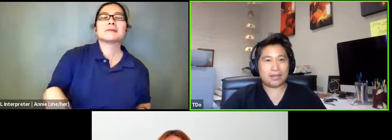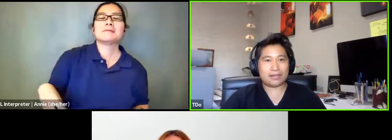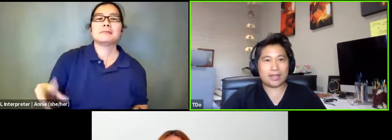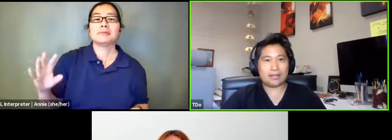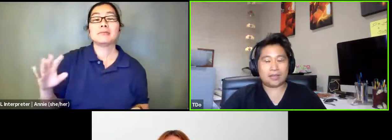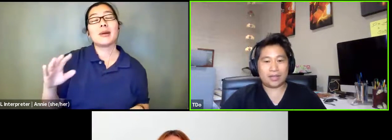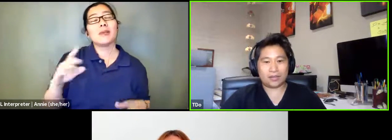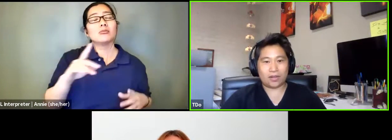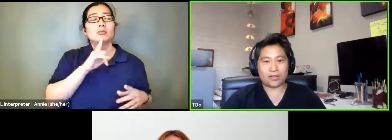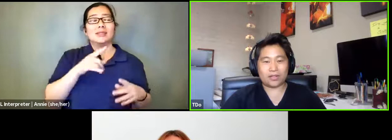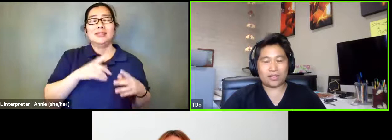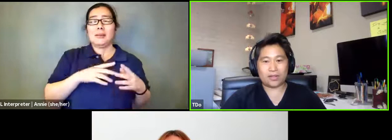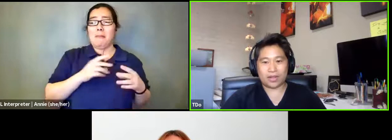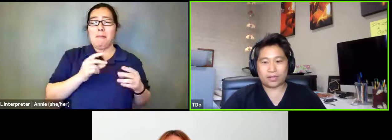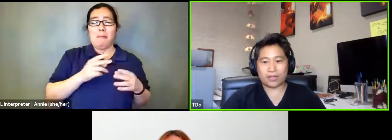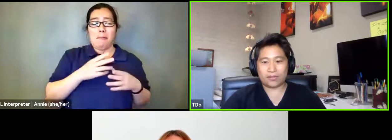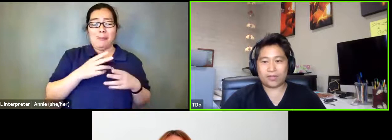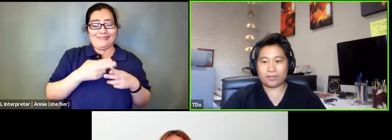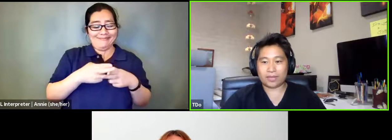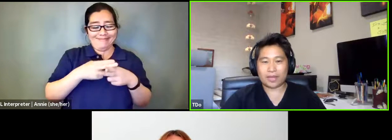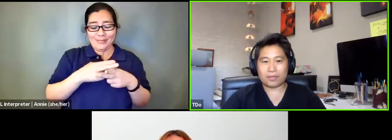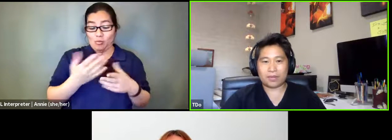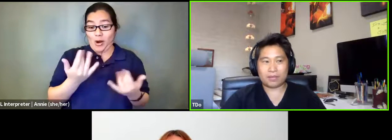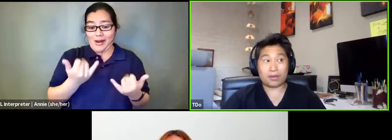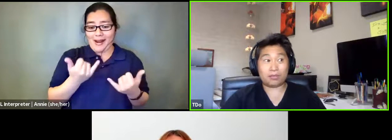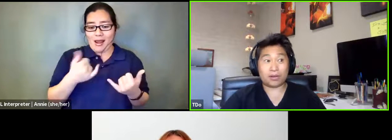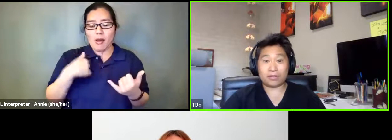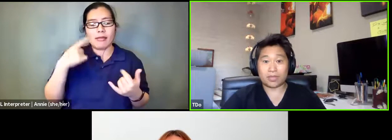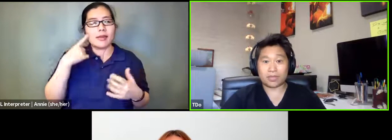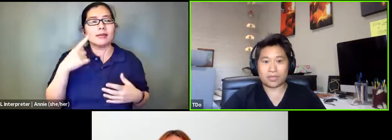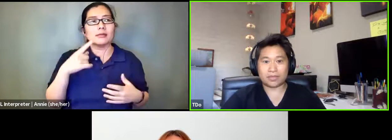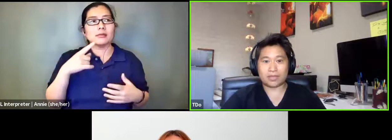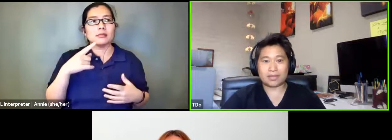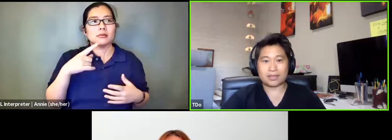there is empathy involved and curiosity involved that would be my own personal measure of success.